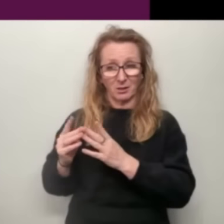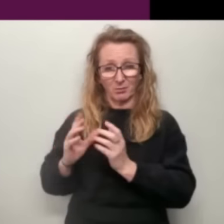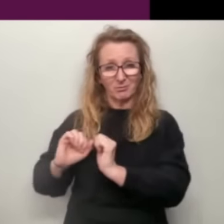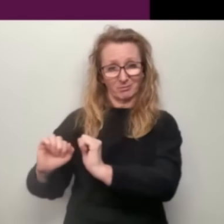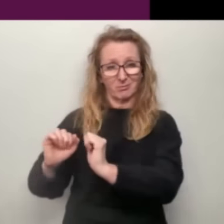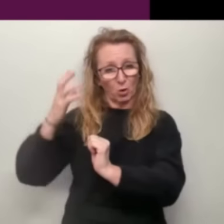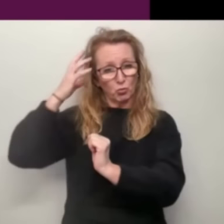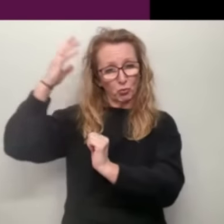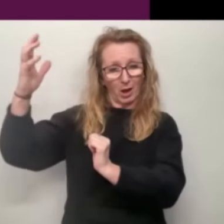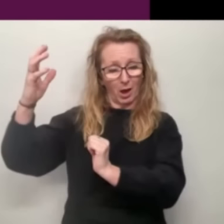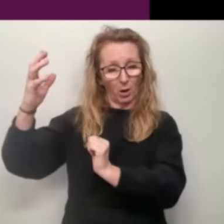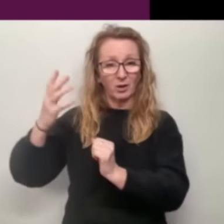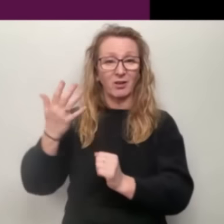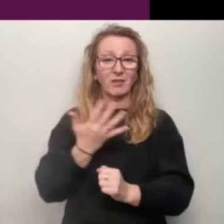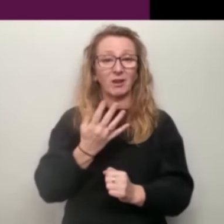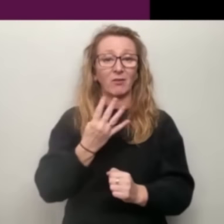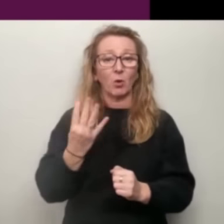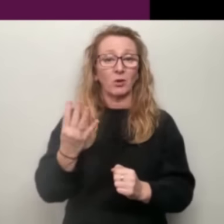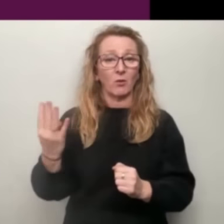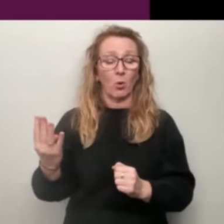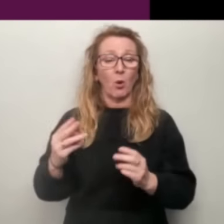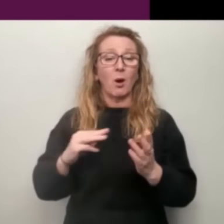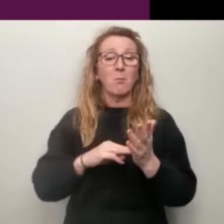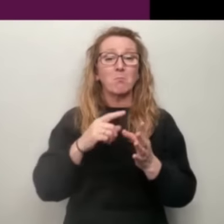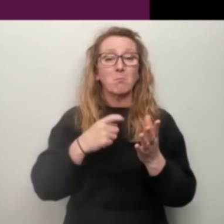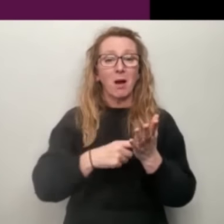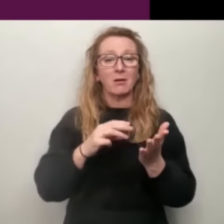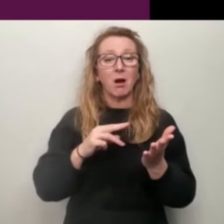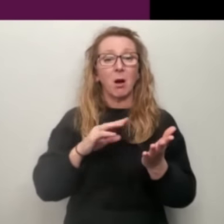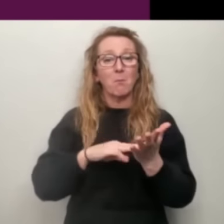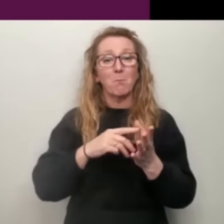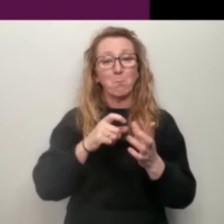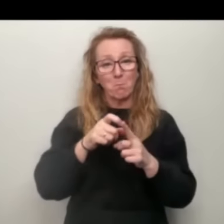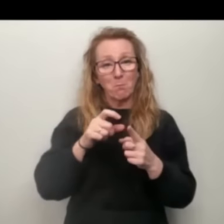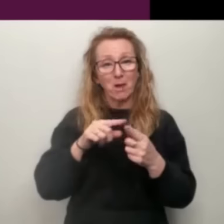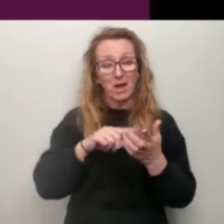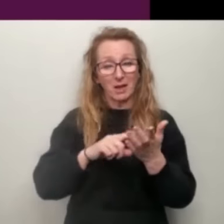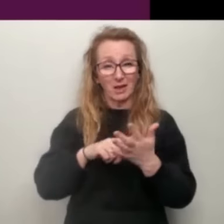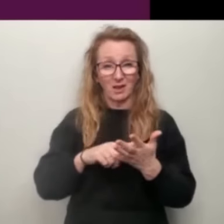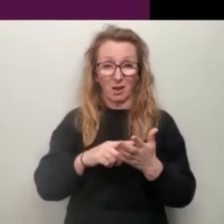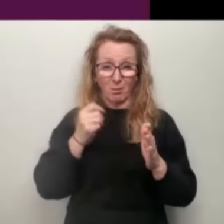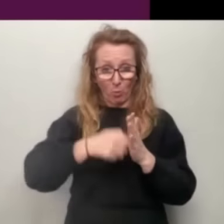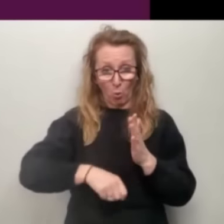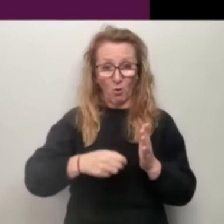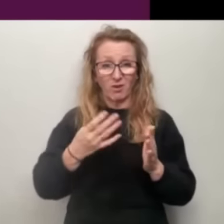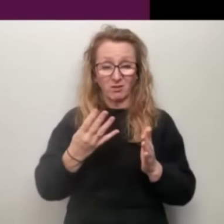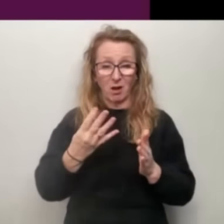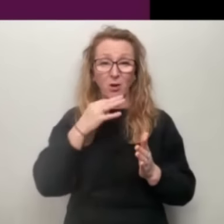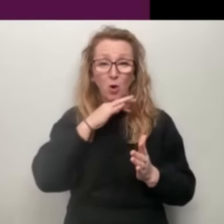In 1544, the manner of Madeley was bought for the princely sum of 946 pounds